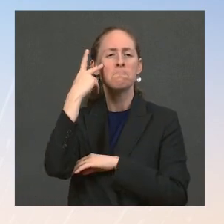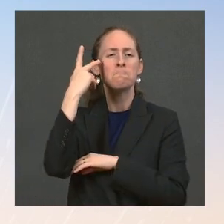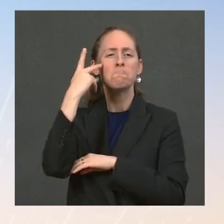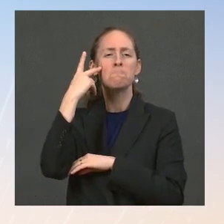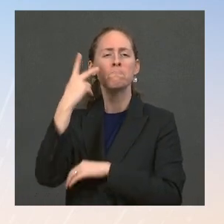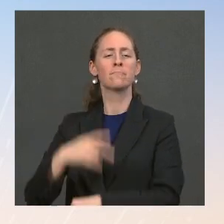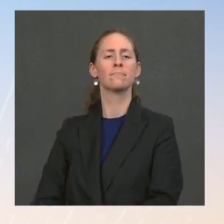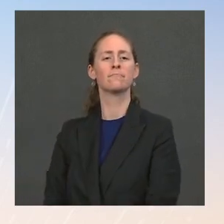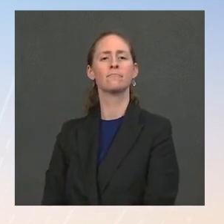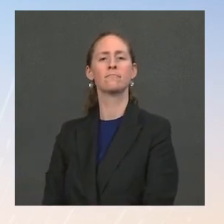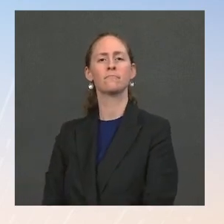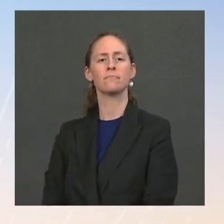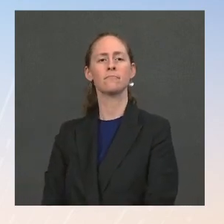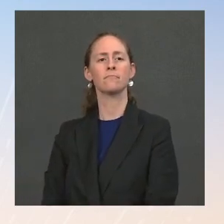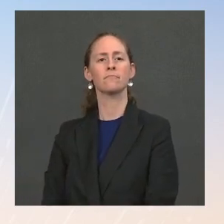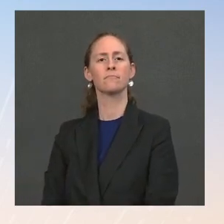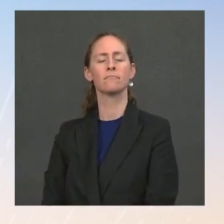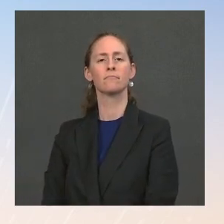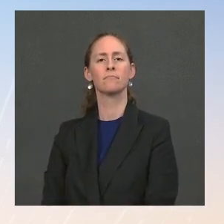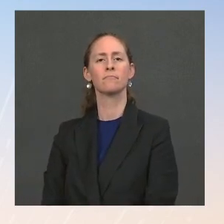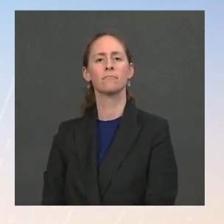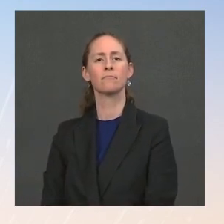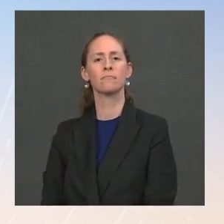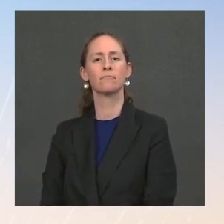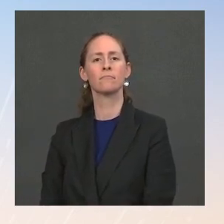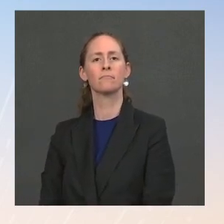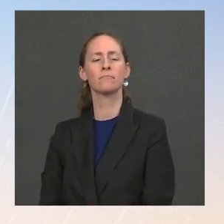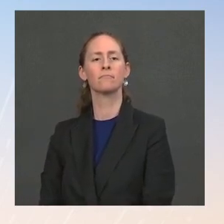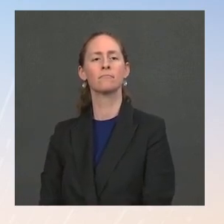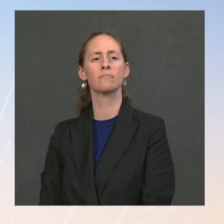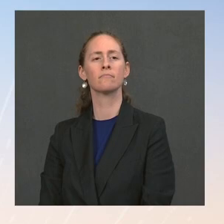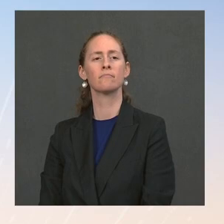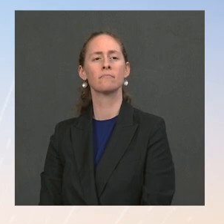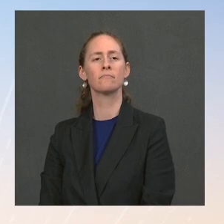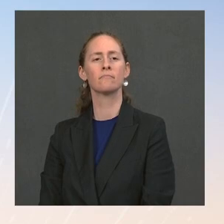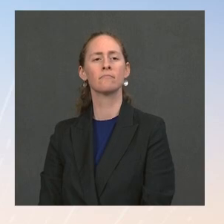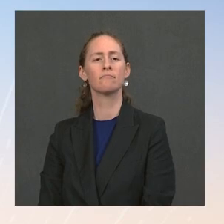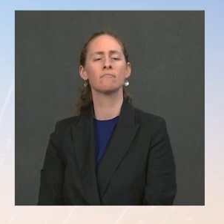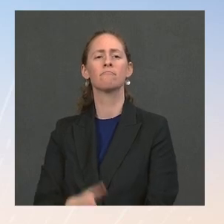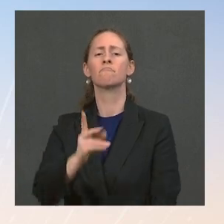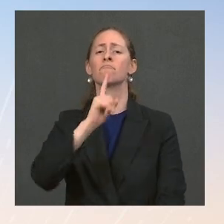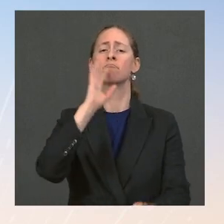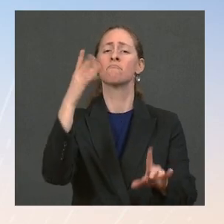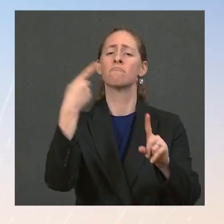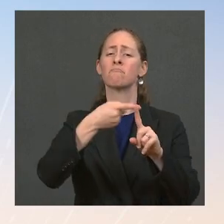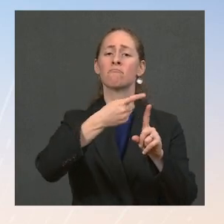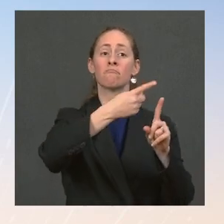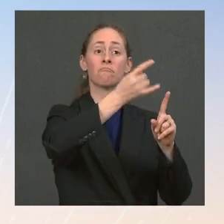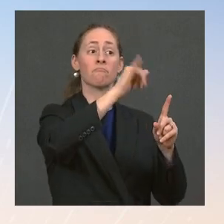that, you know, what this committee is investigating is not the normal course of government business. Right?